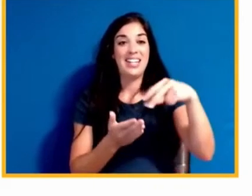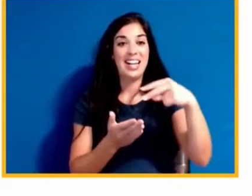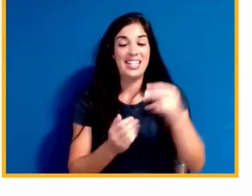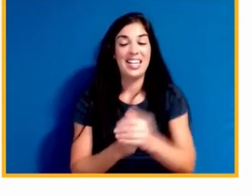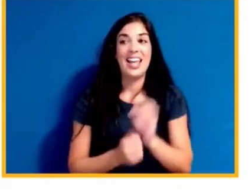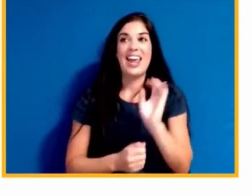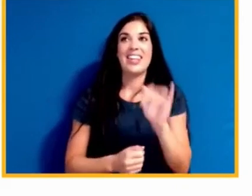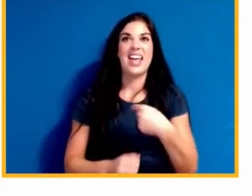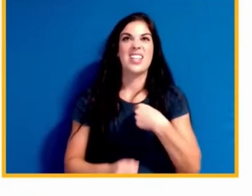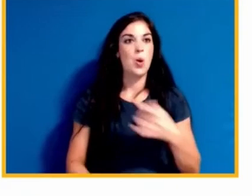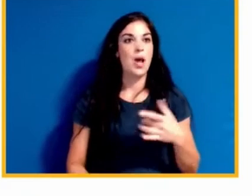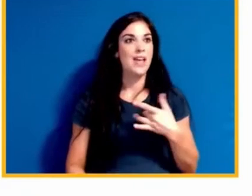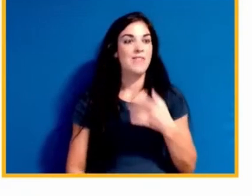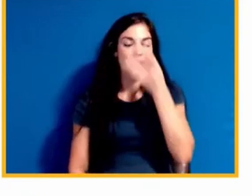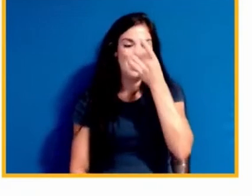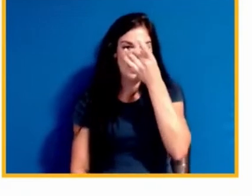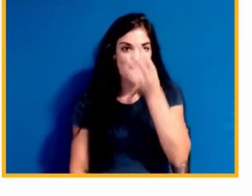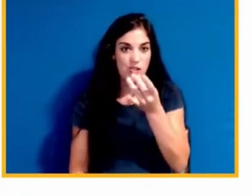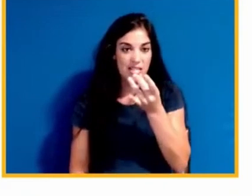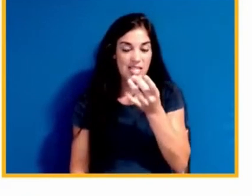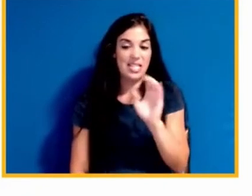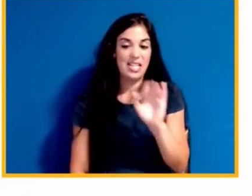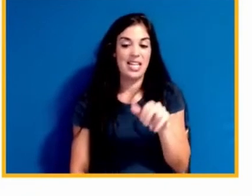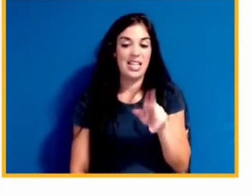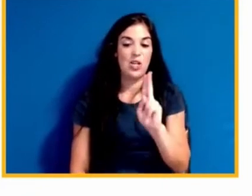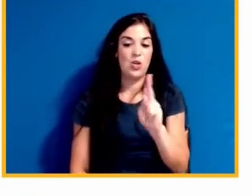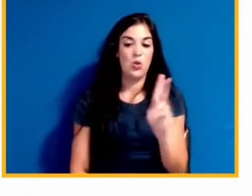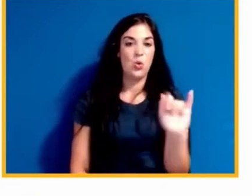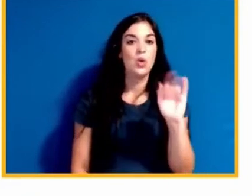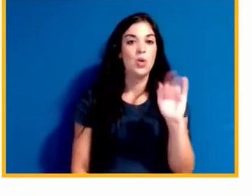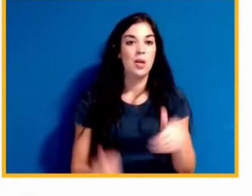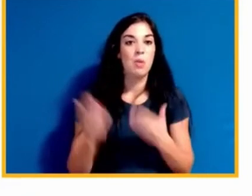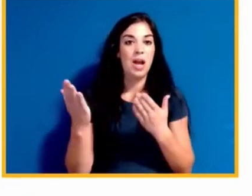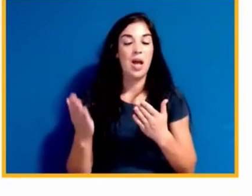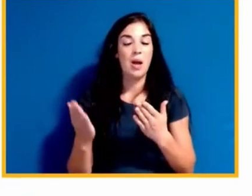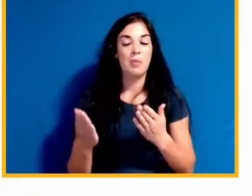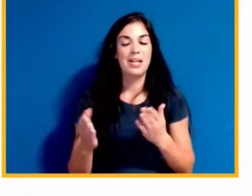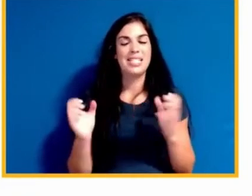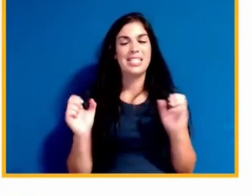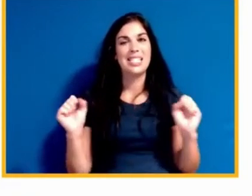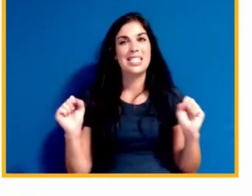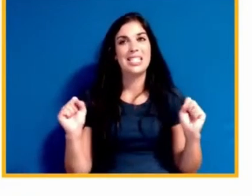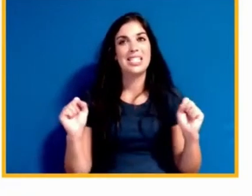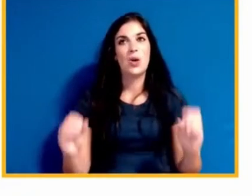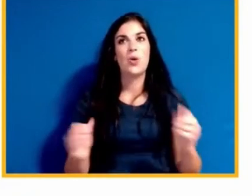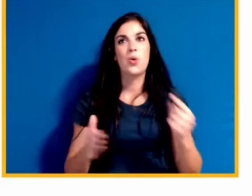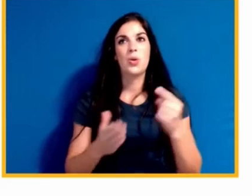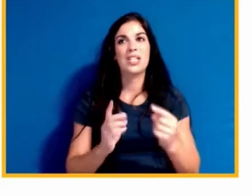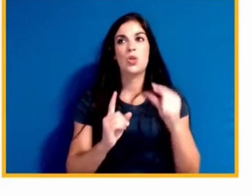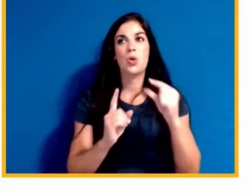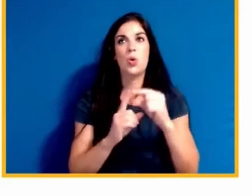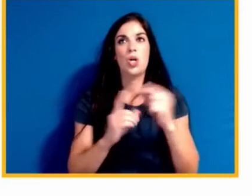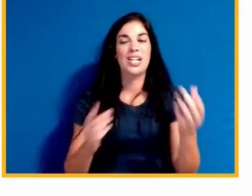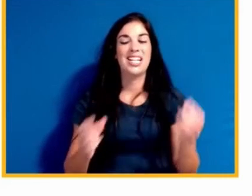I found really really interesting that Yuki brought up because it's so so, like, what's the word for it? It's so,